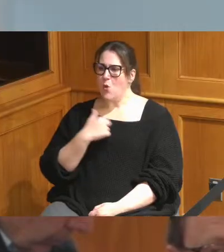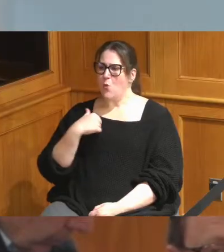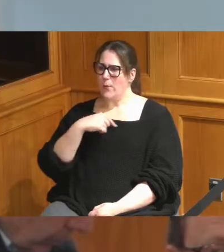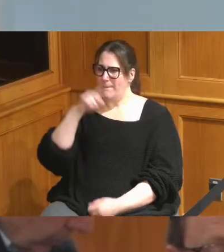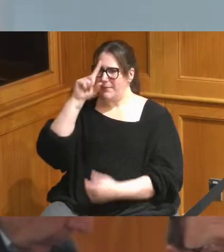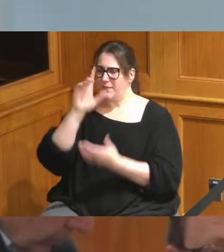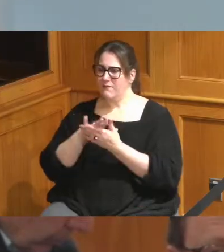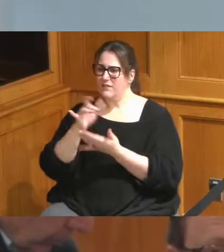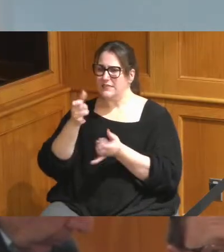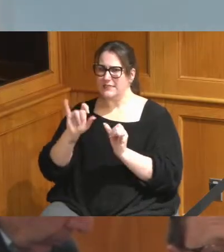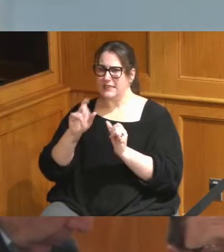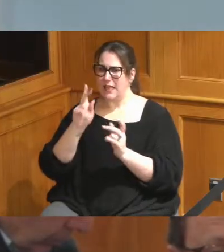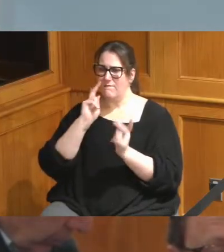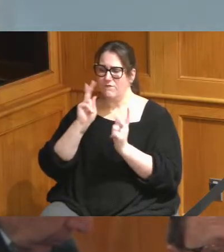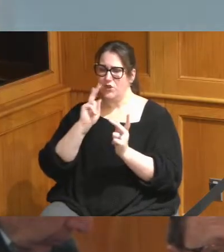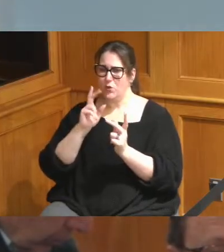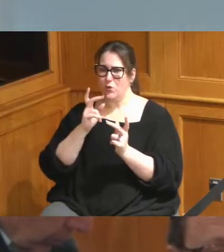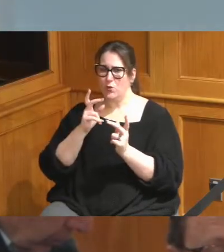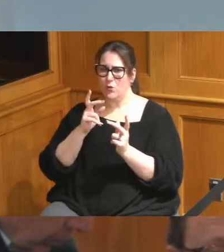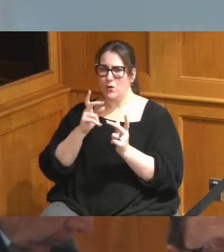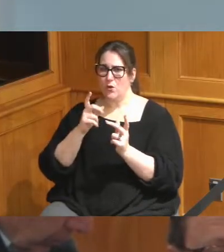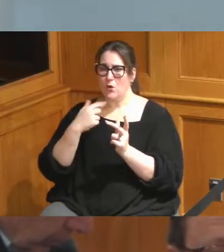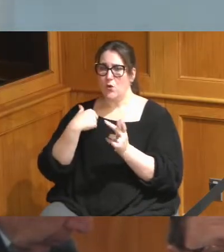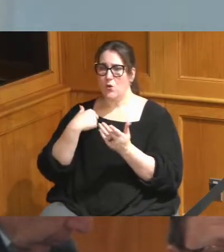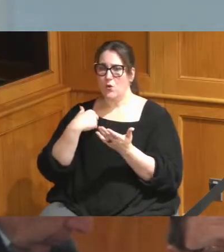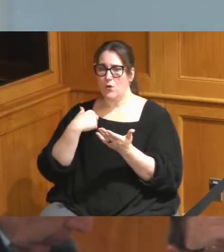but if you see as we kind of sculpt the skyline here, I'm keep on looking at the model because